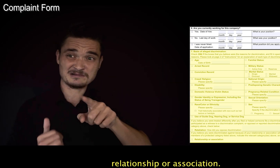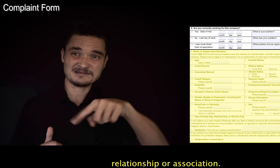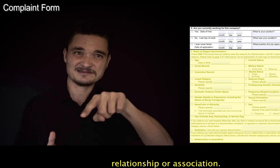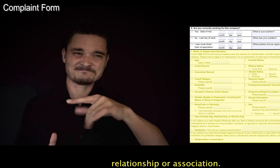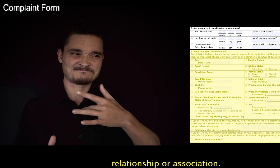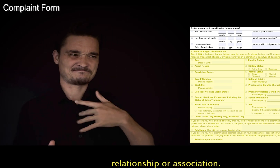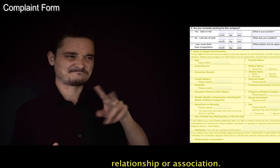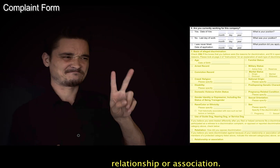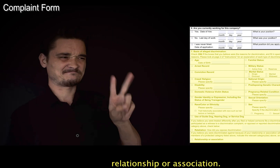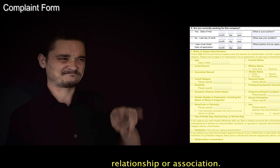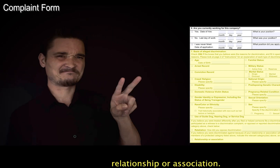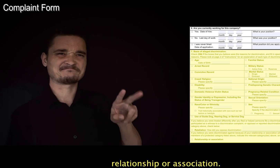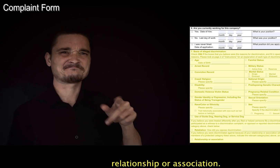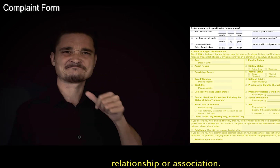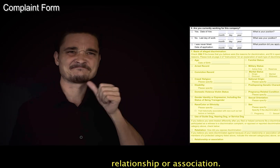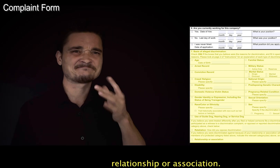relationship or association.